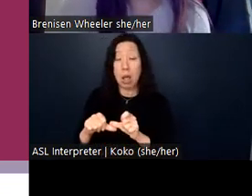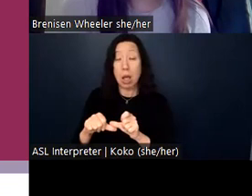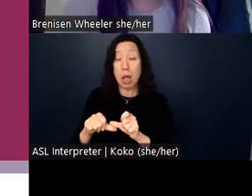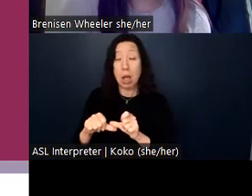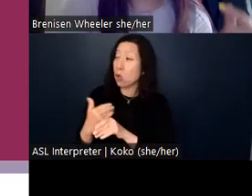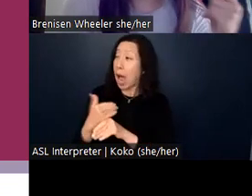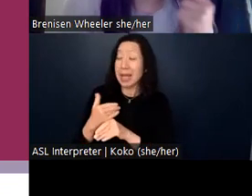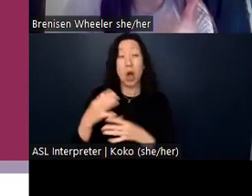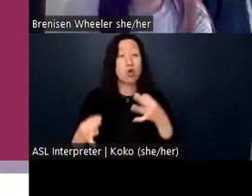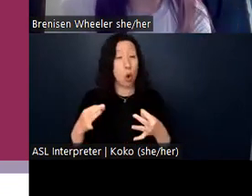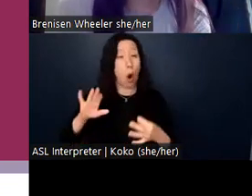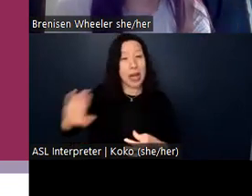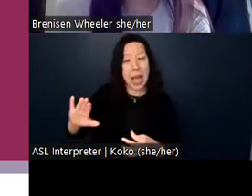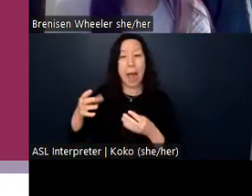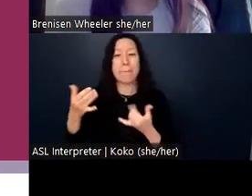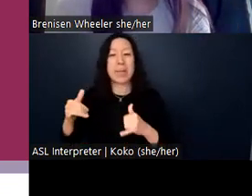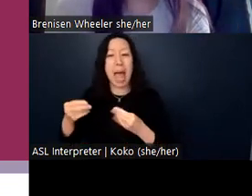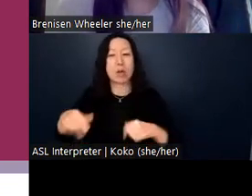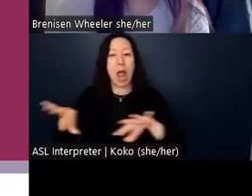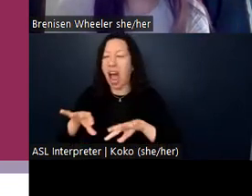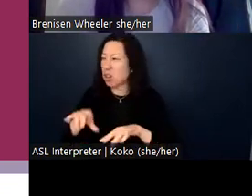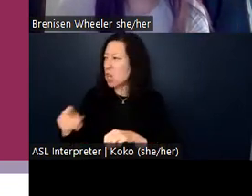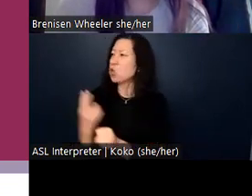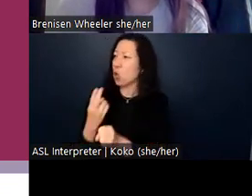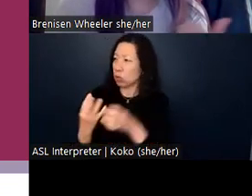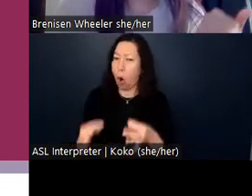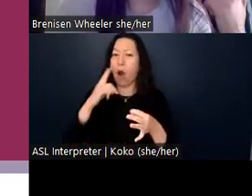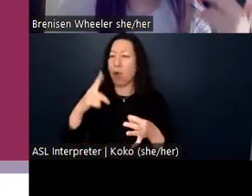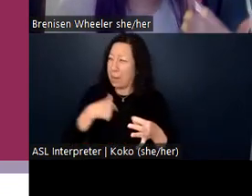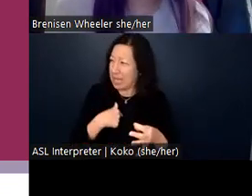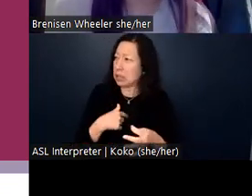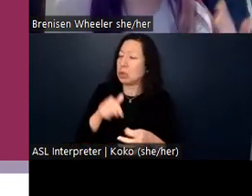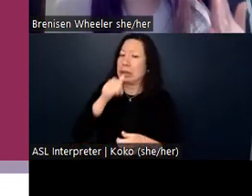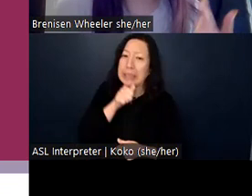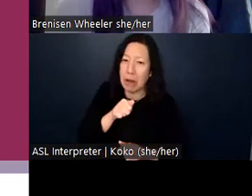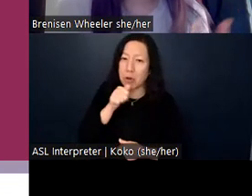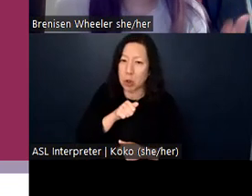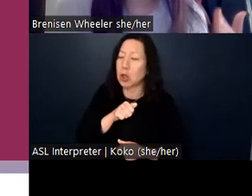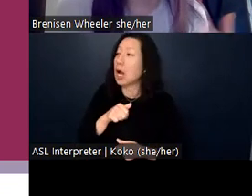The courts are used to look suffering. 12:54:14 And my user constantly, and I do